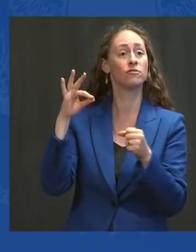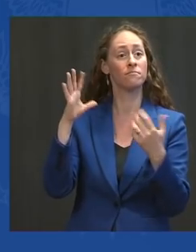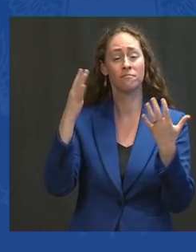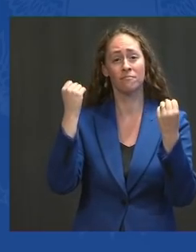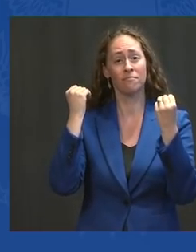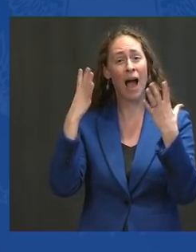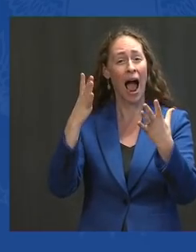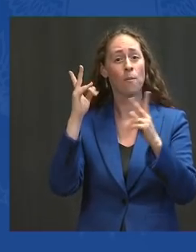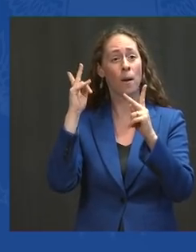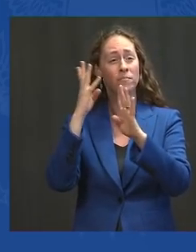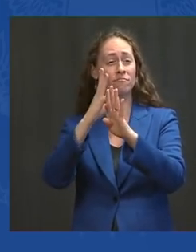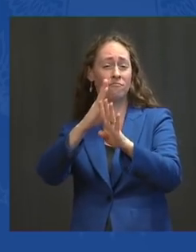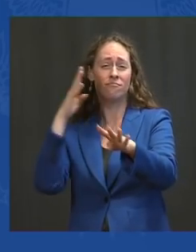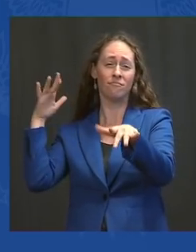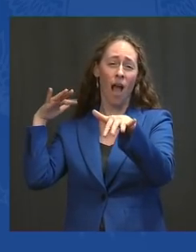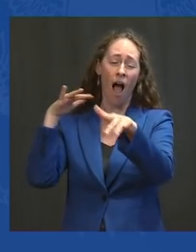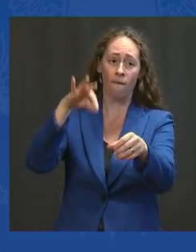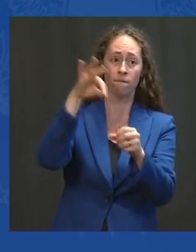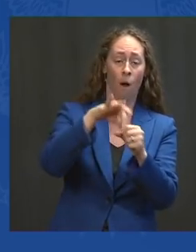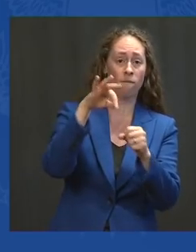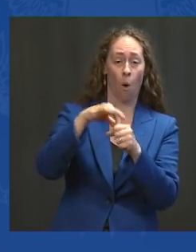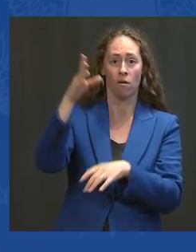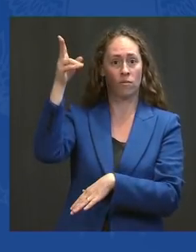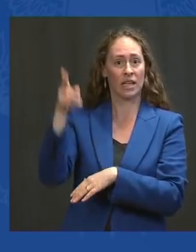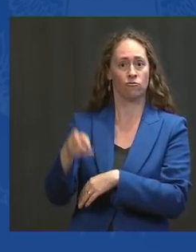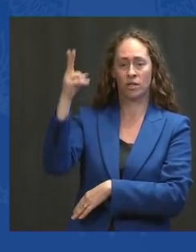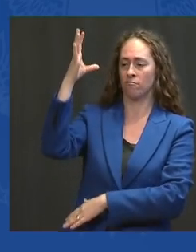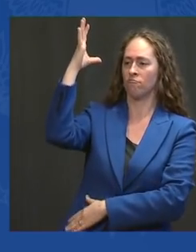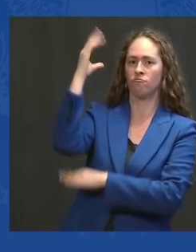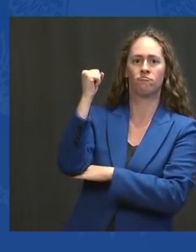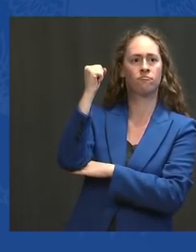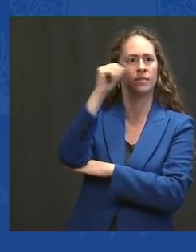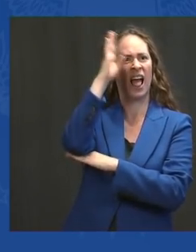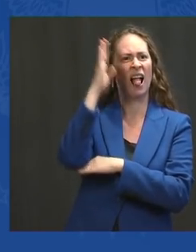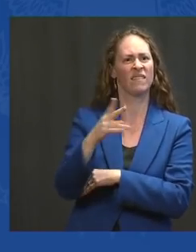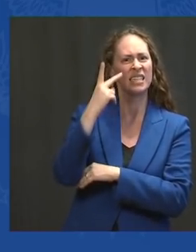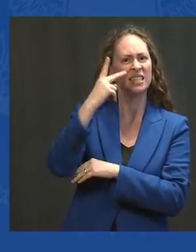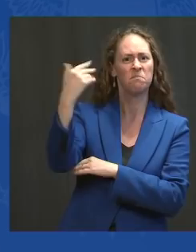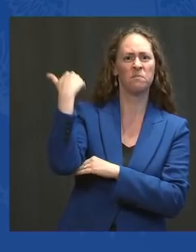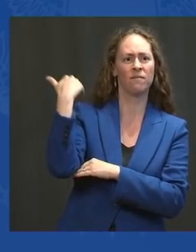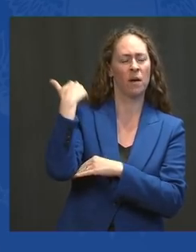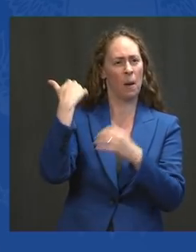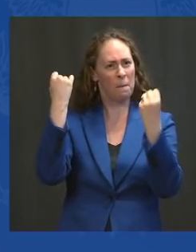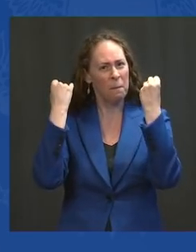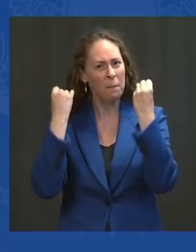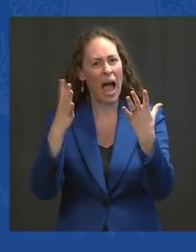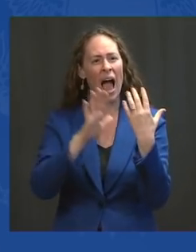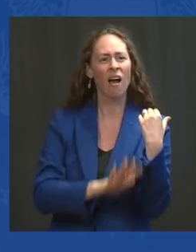than ever -- ever in the history of America, in the middle of a once-in-a-century pandemic.